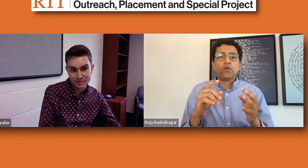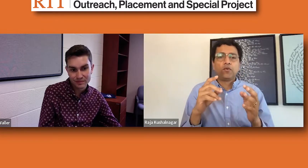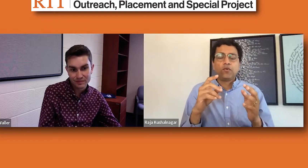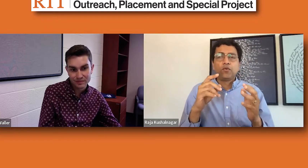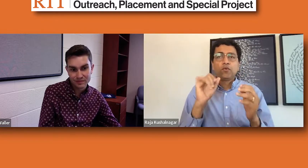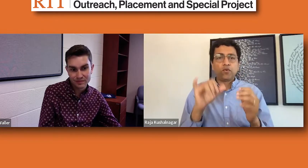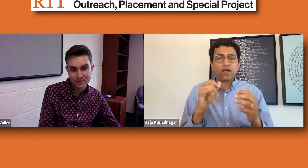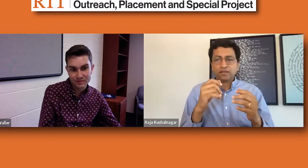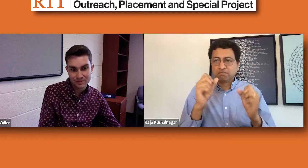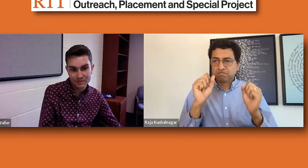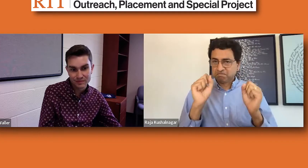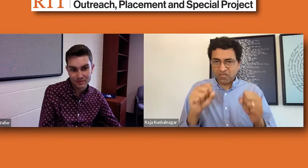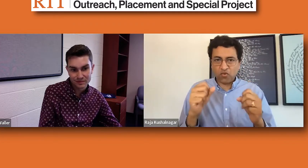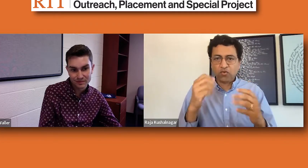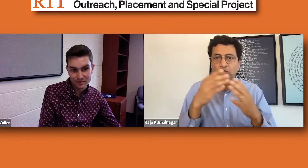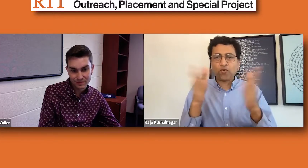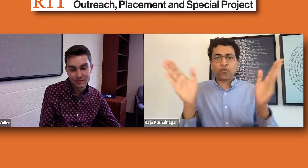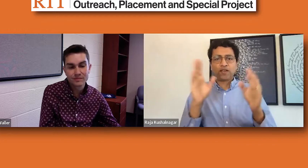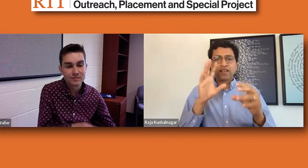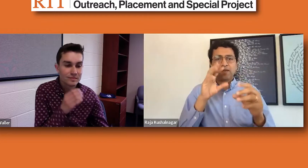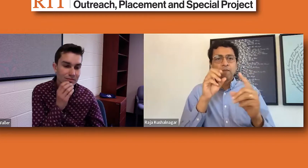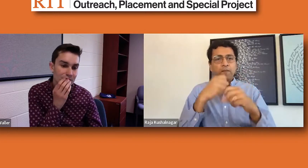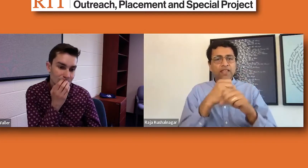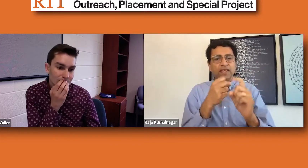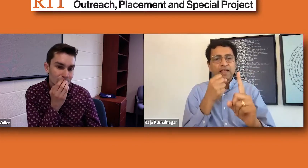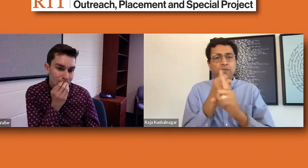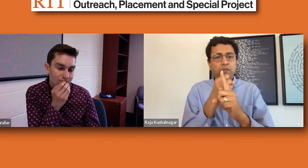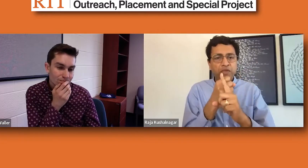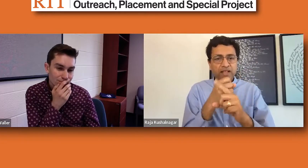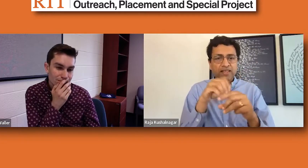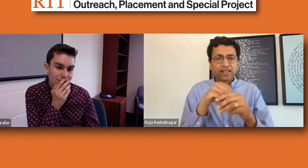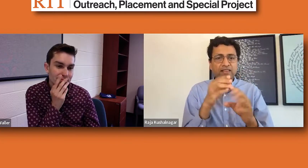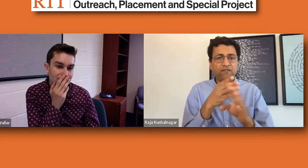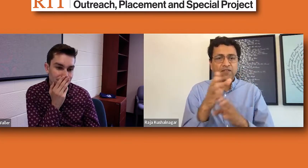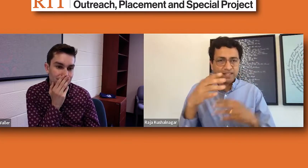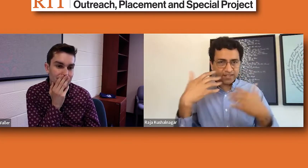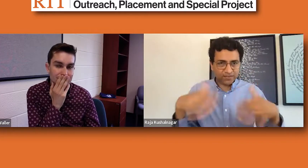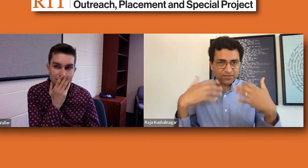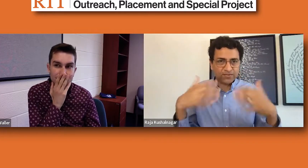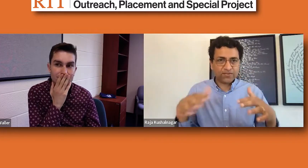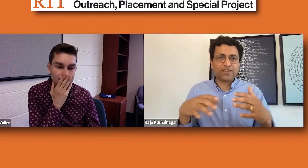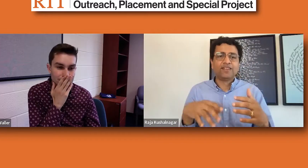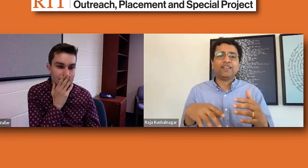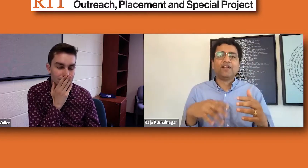And so that can really open up doors and opportunities for a lot of people.